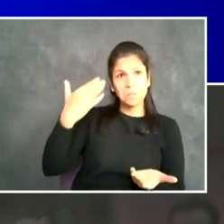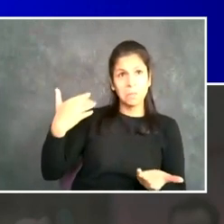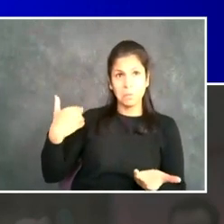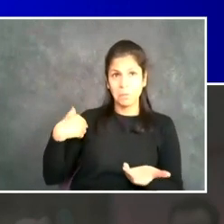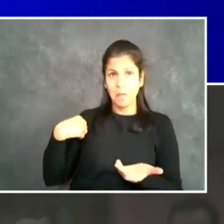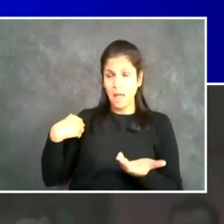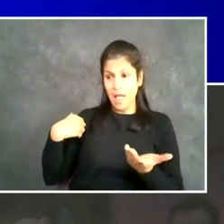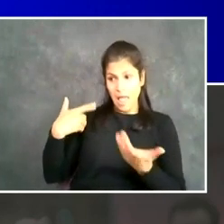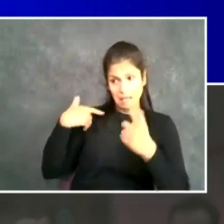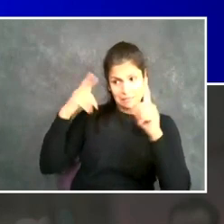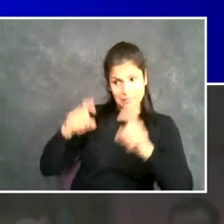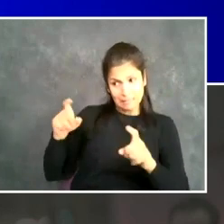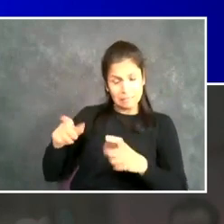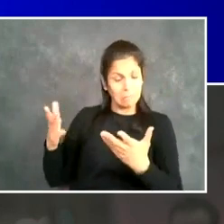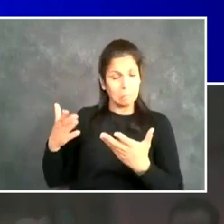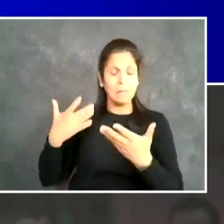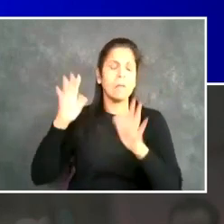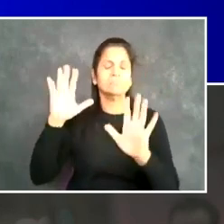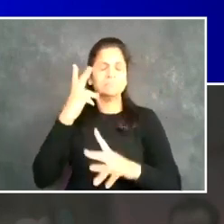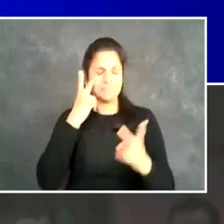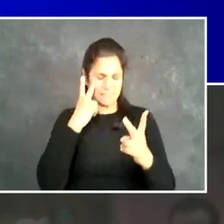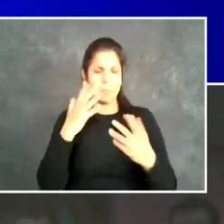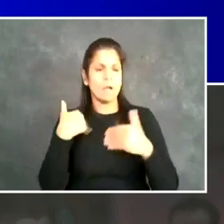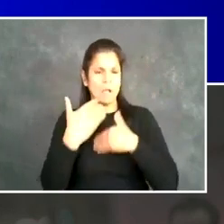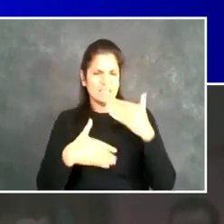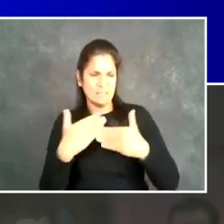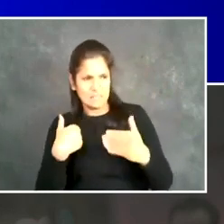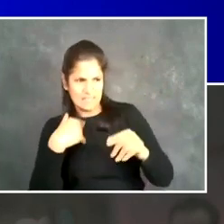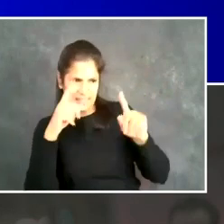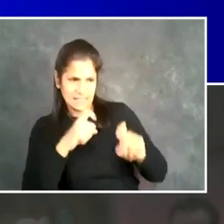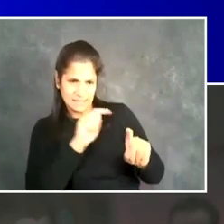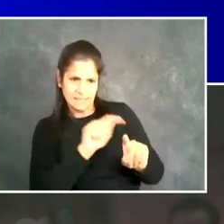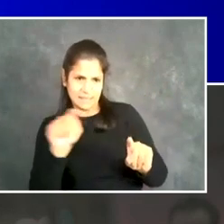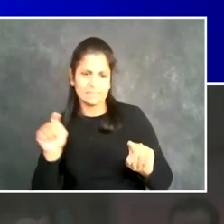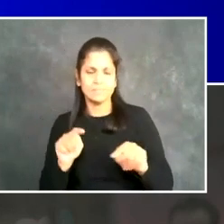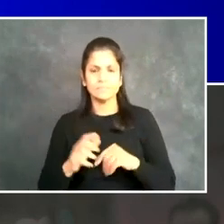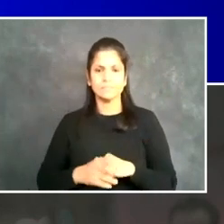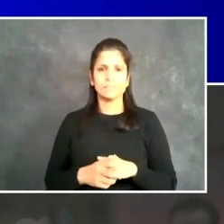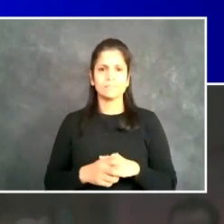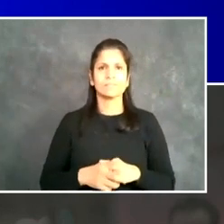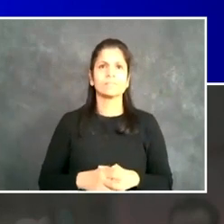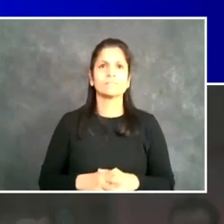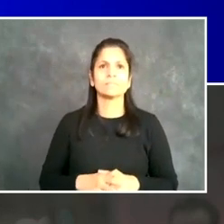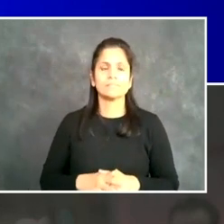SO, THAT'S A LIMITATION THAT WE HAVE TO BE CLEAR ABOUT.